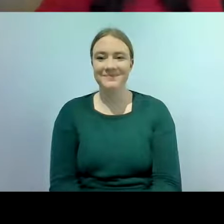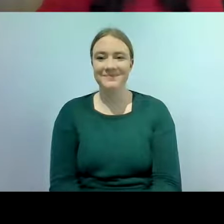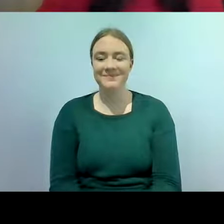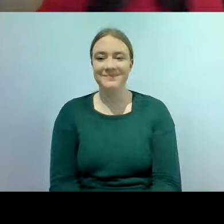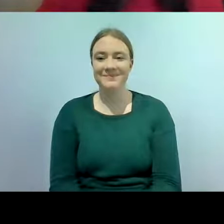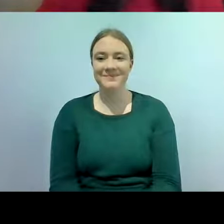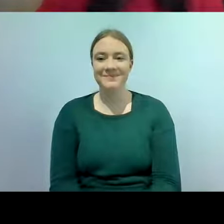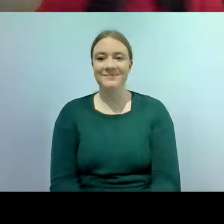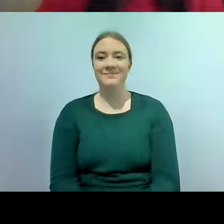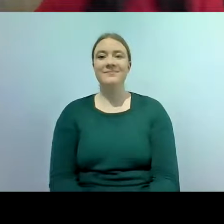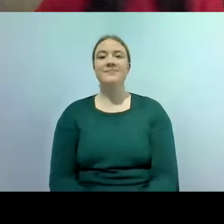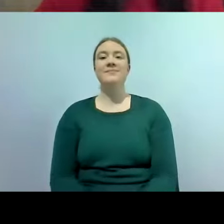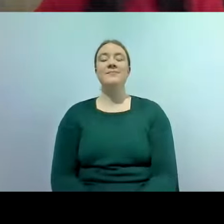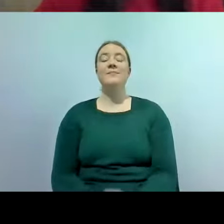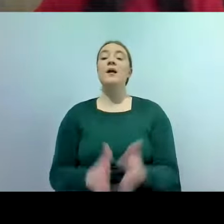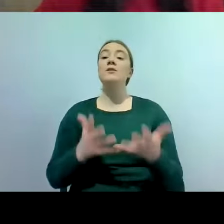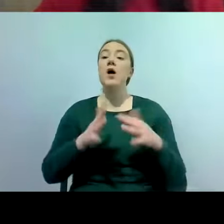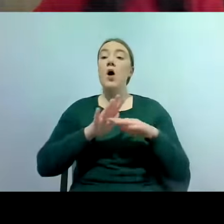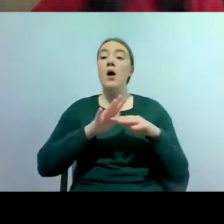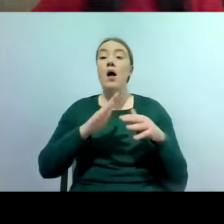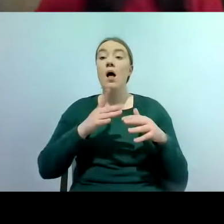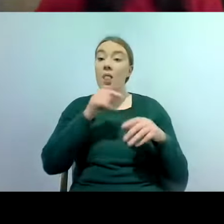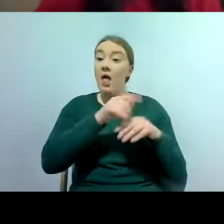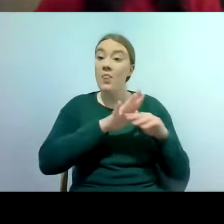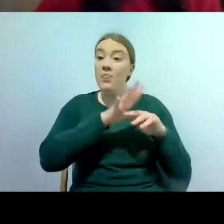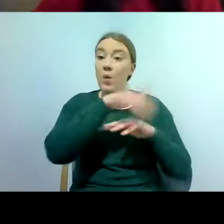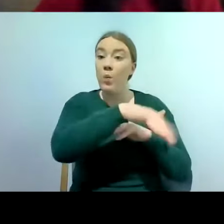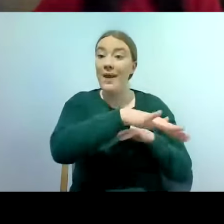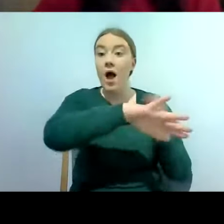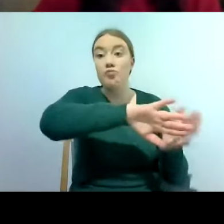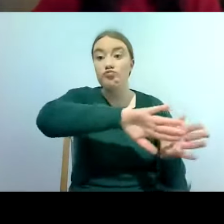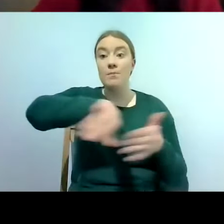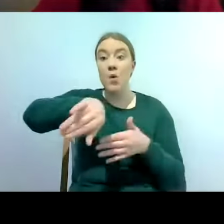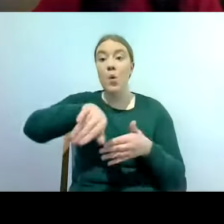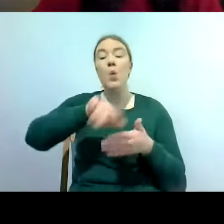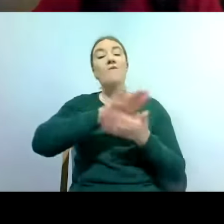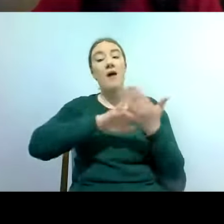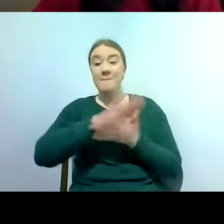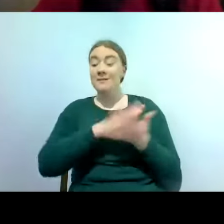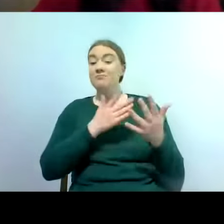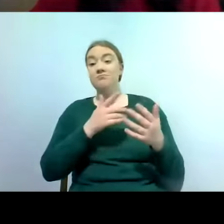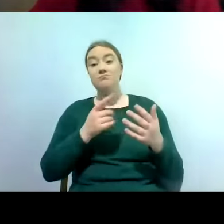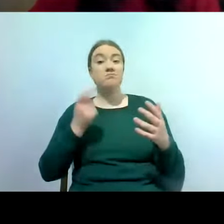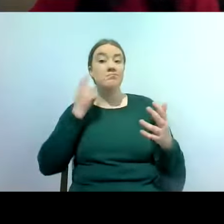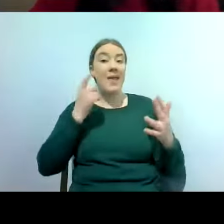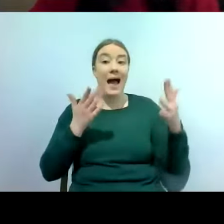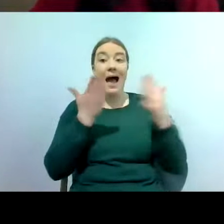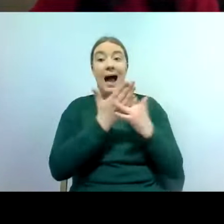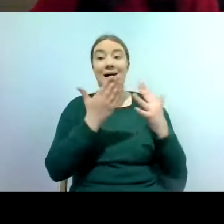and where removal not only can increase the access to upstream habitats but it can also change the